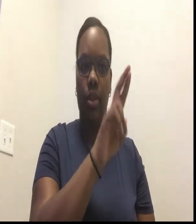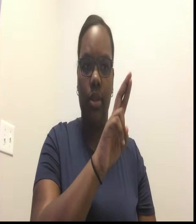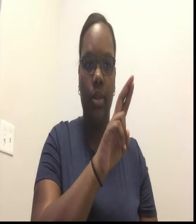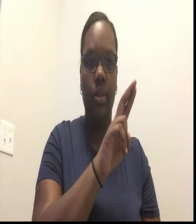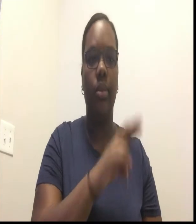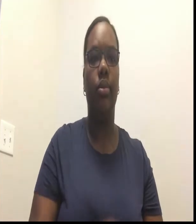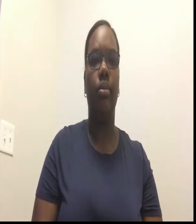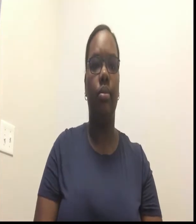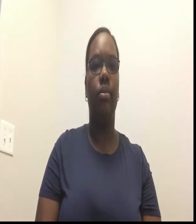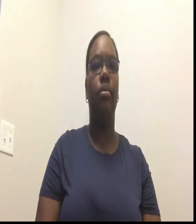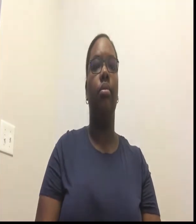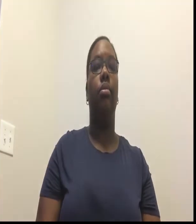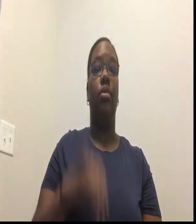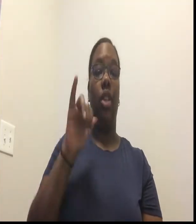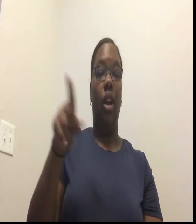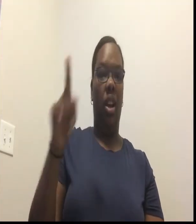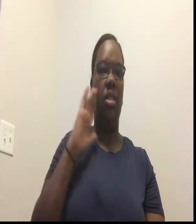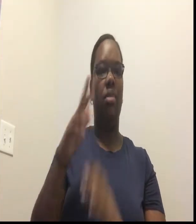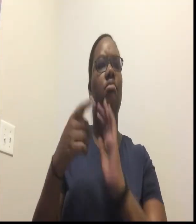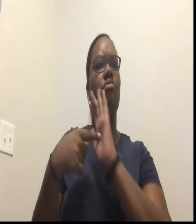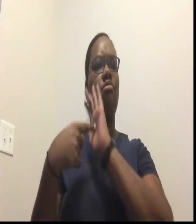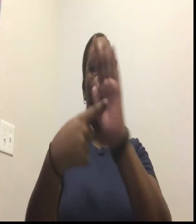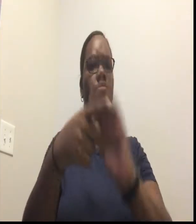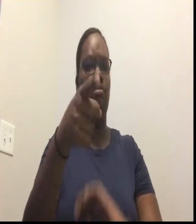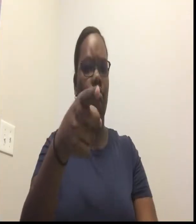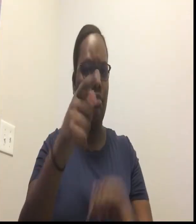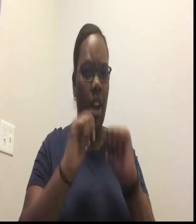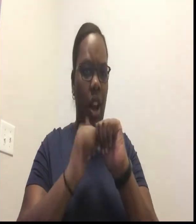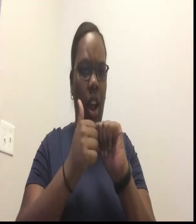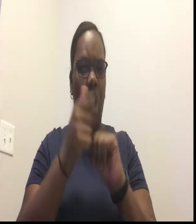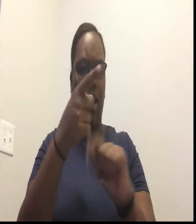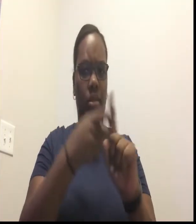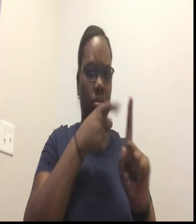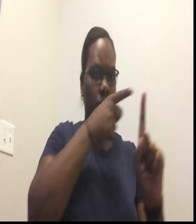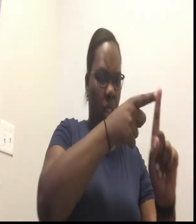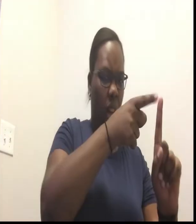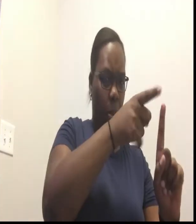another in your agenda like or what order your meeting should take.